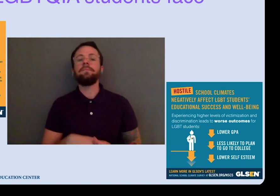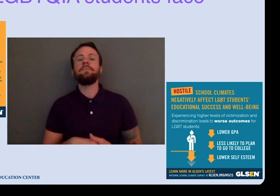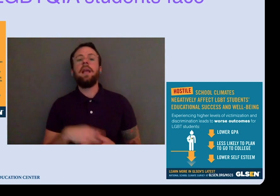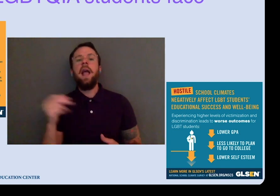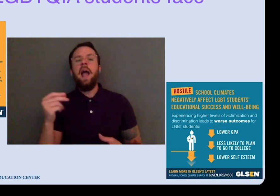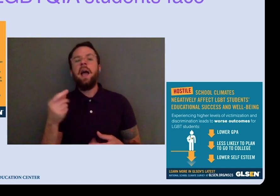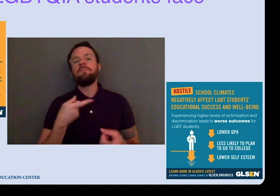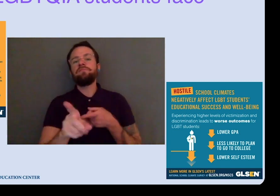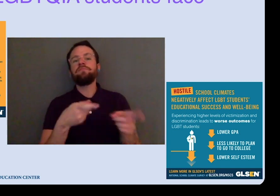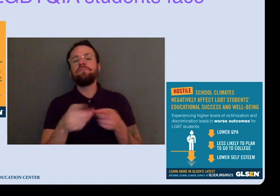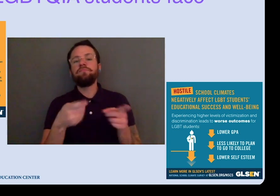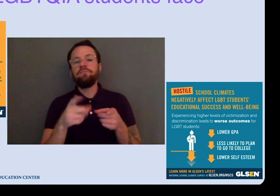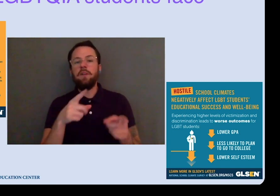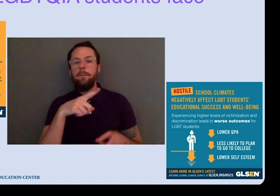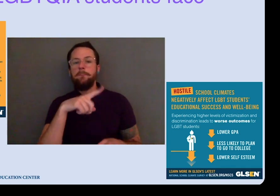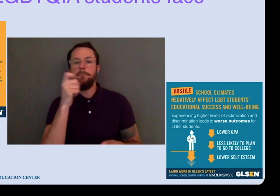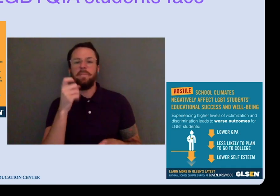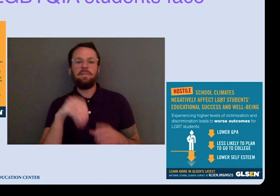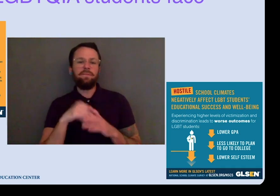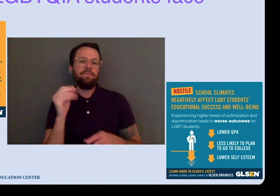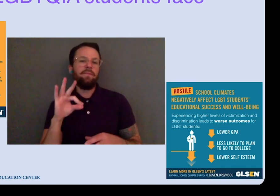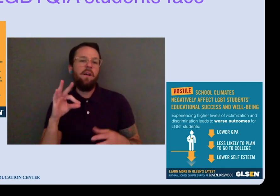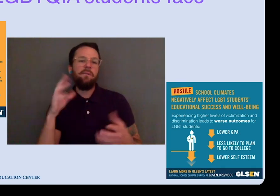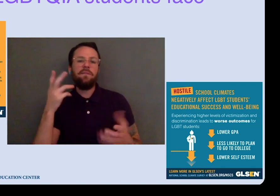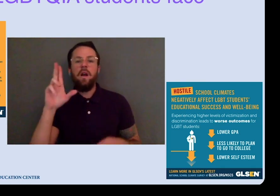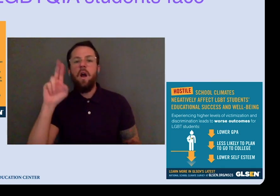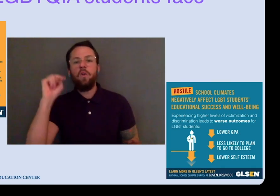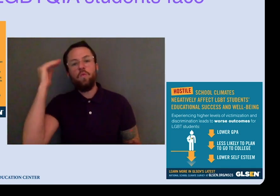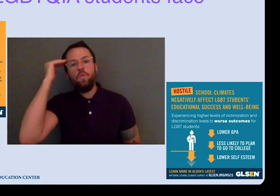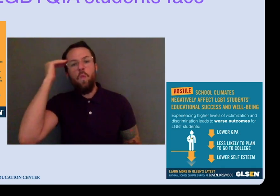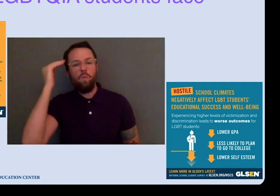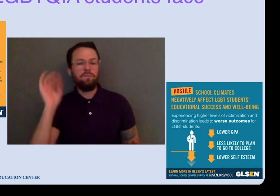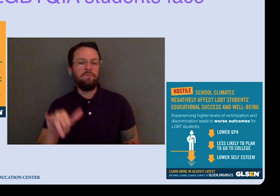And often not understanding the meaning of some of the words.